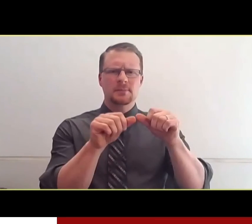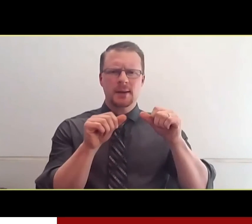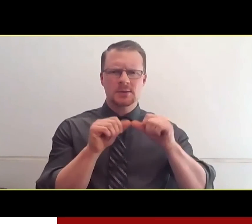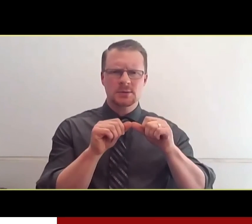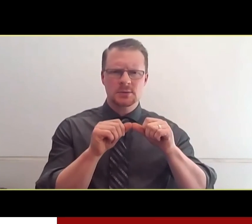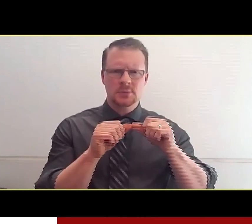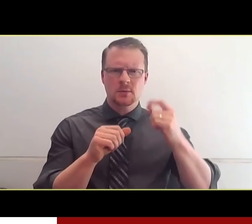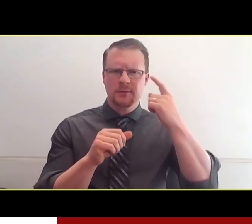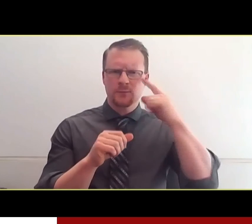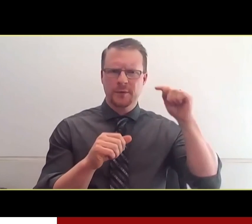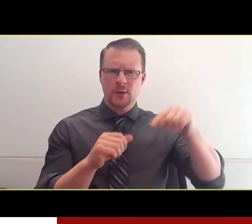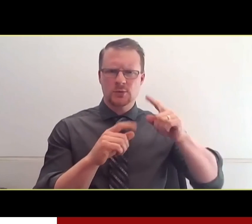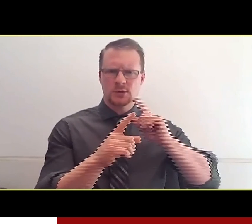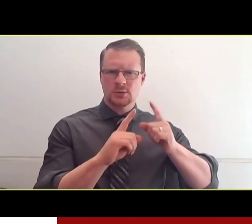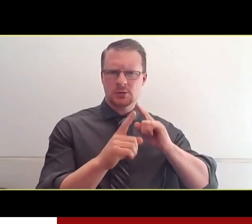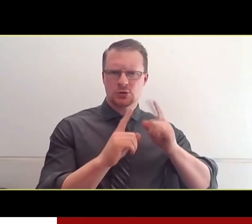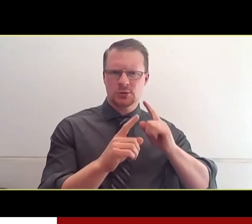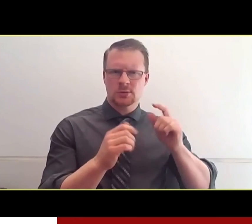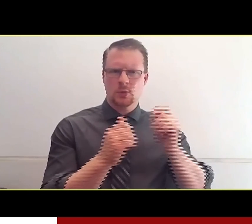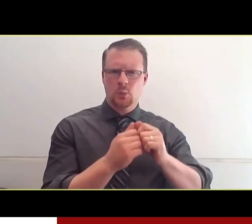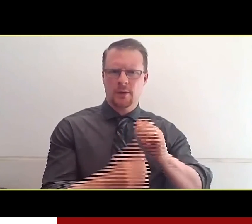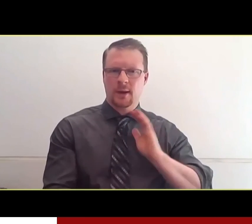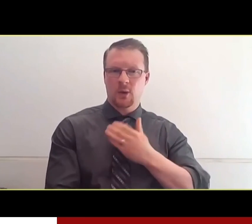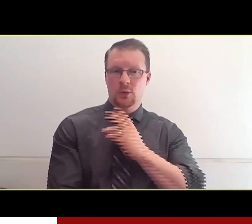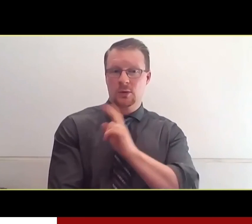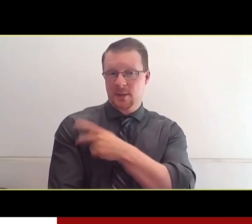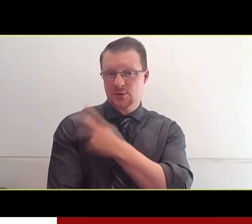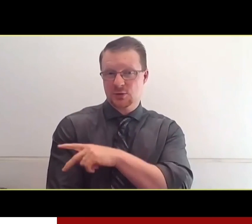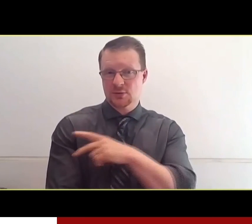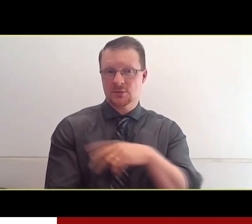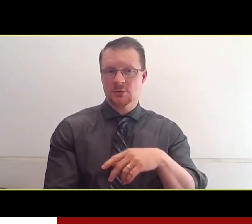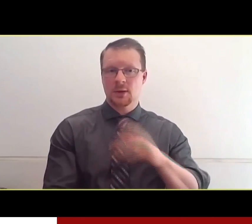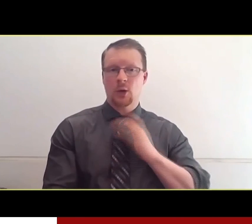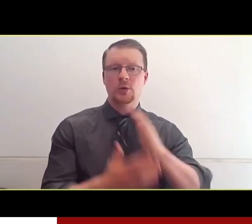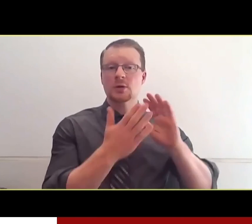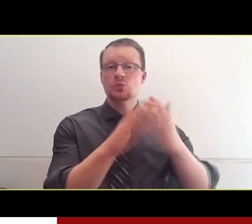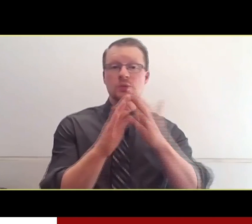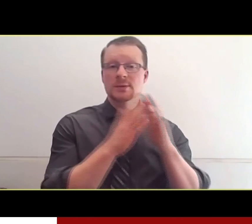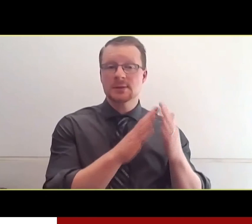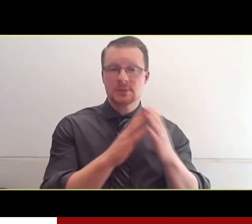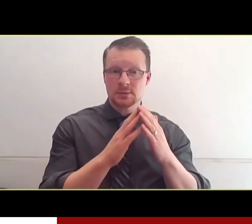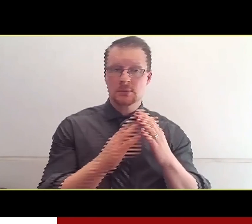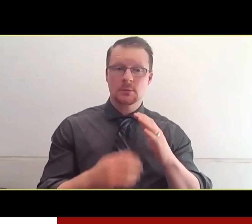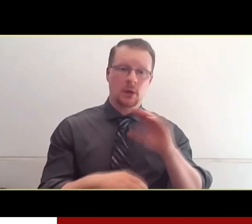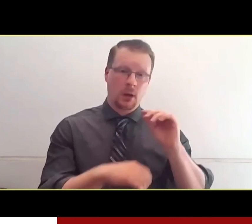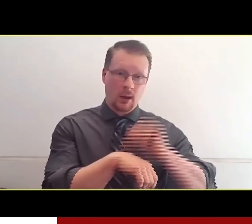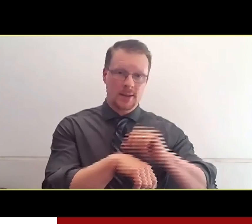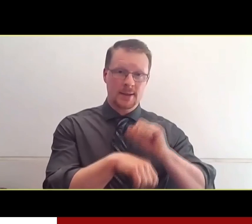Again, creating space for these discussions with our patients and our community,